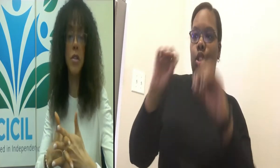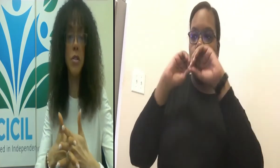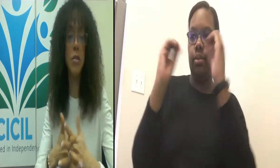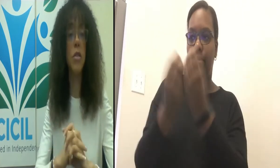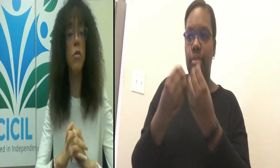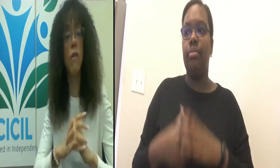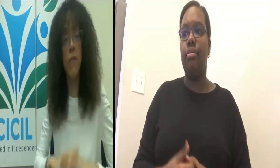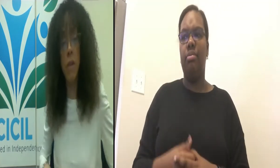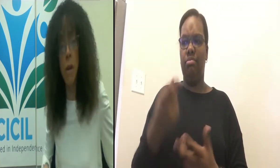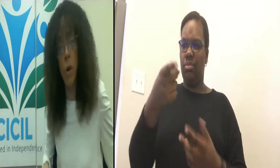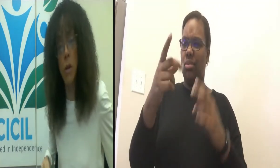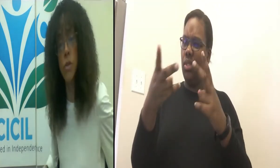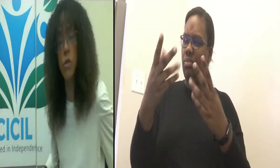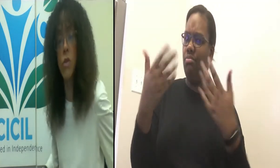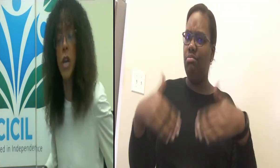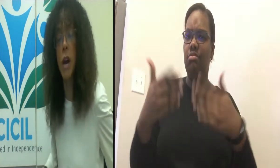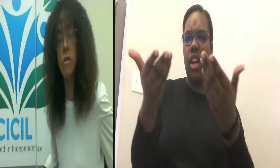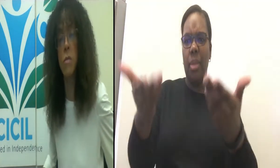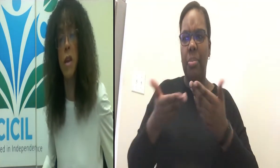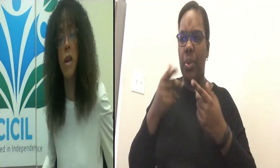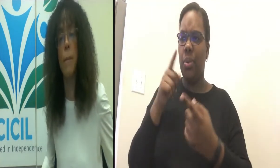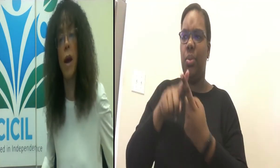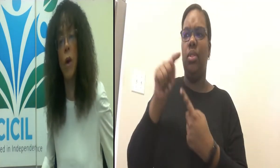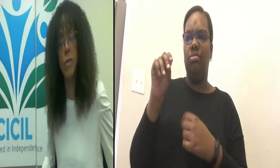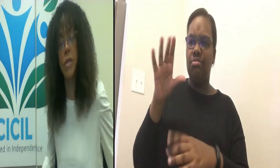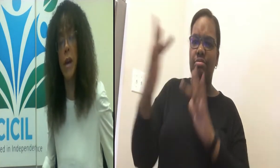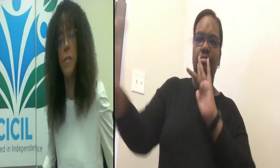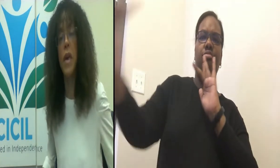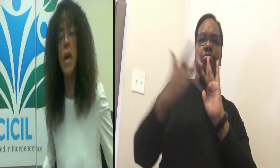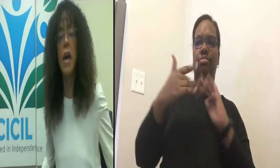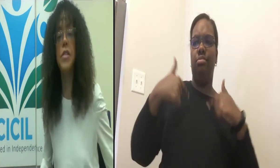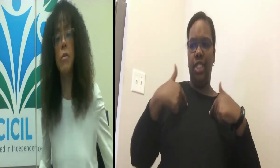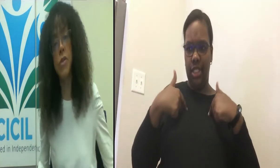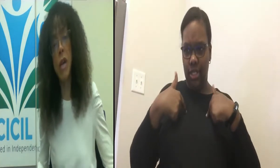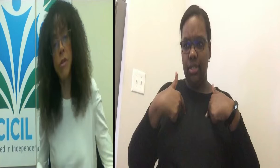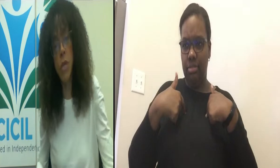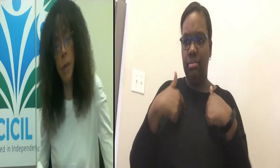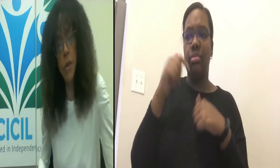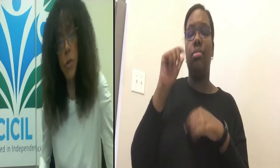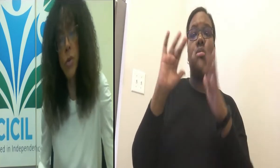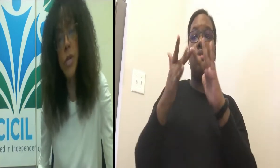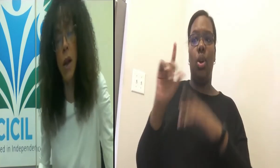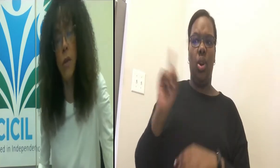oversight positions with nonprofit organizations you are very welcome to